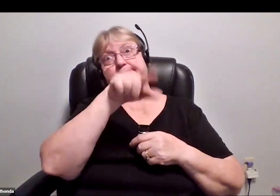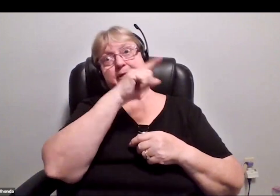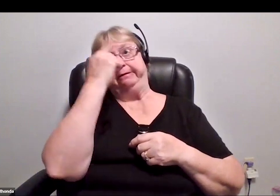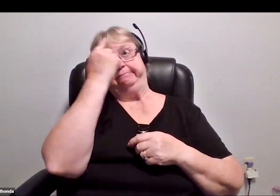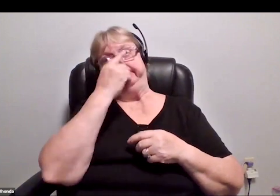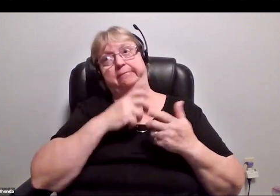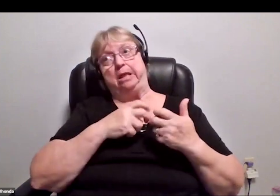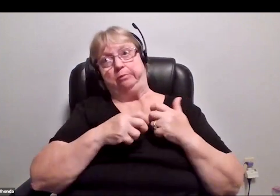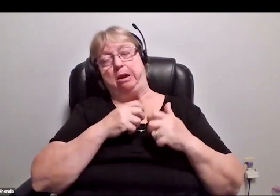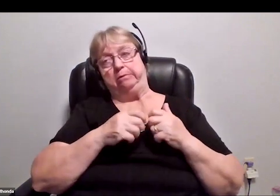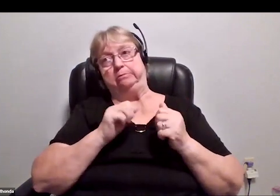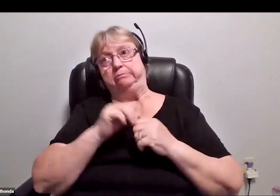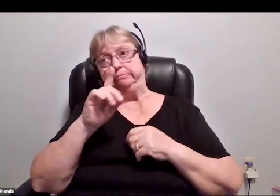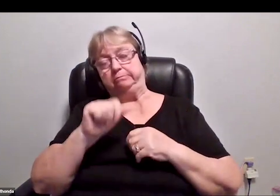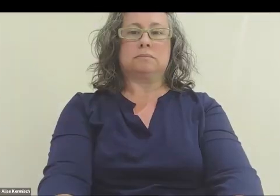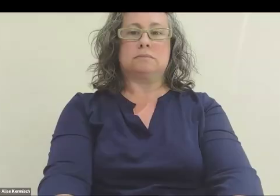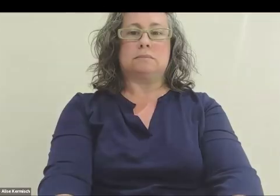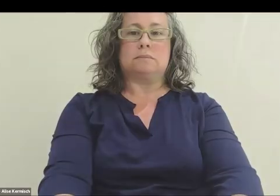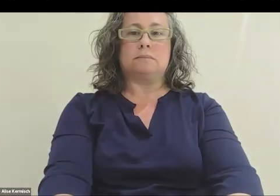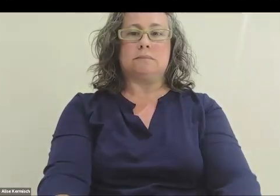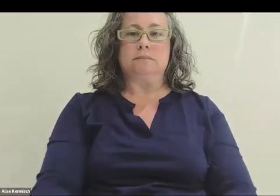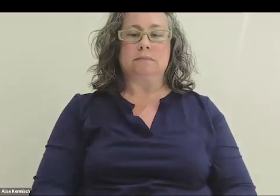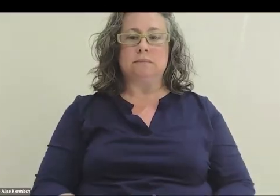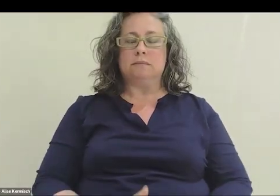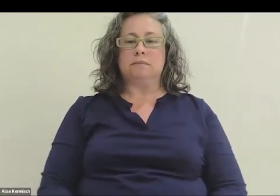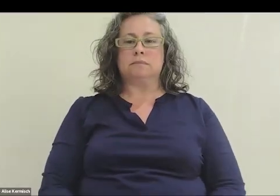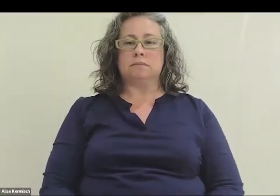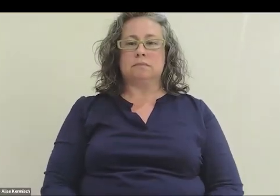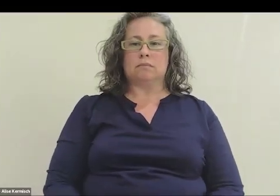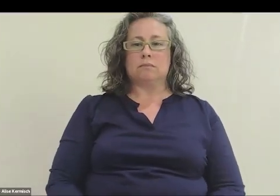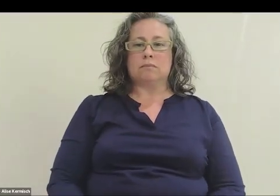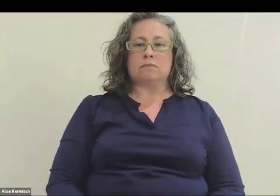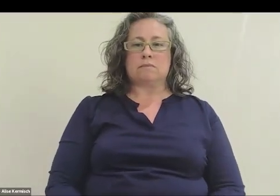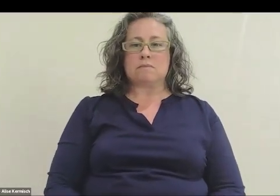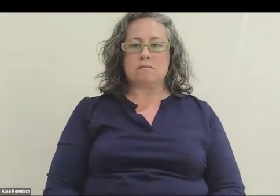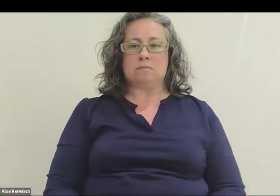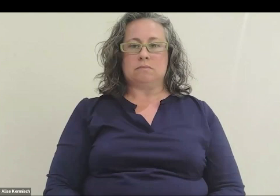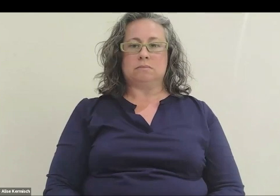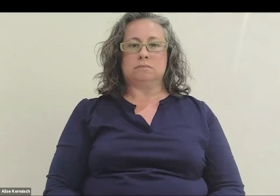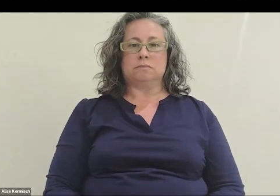except that everyone around you thinks it is. That's a problem. I have a cute little drawing